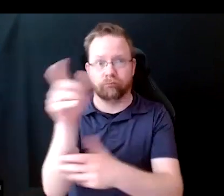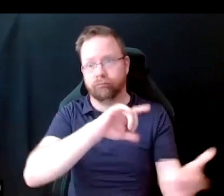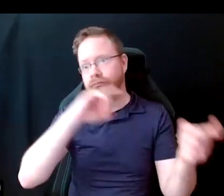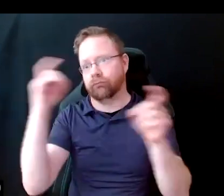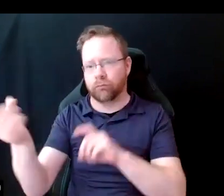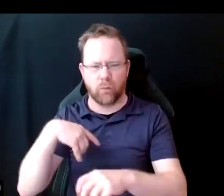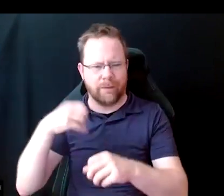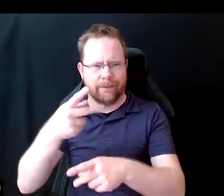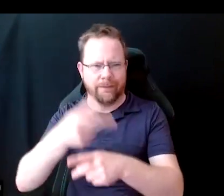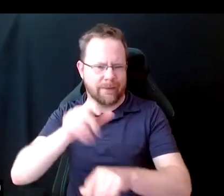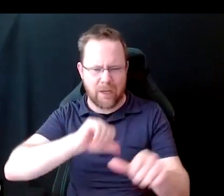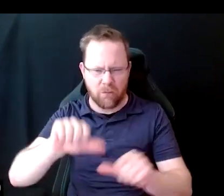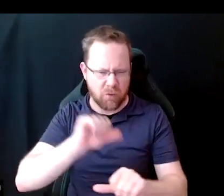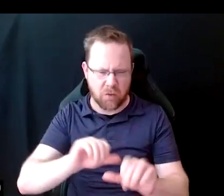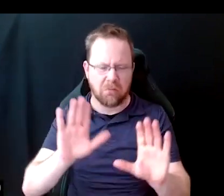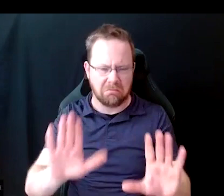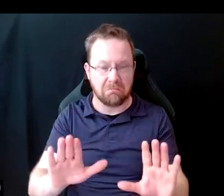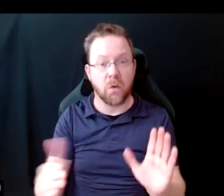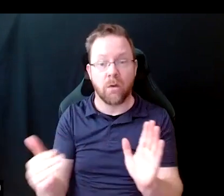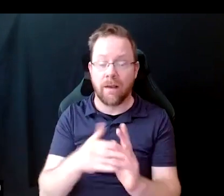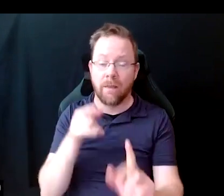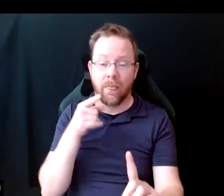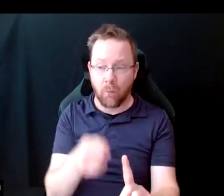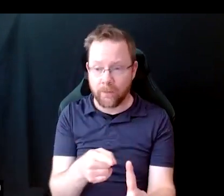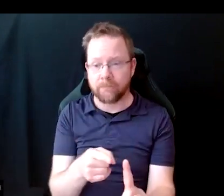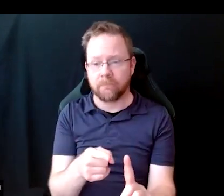We can take care of one another. Again, it's about putting things in place.